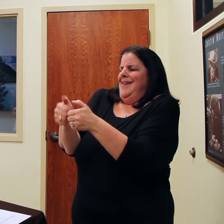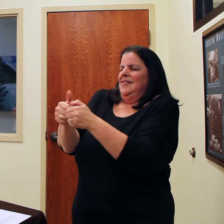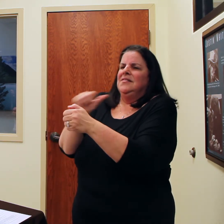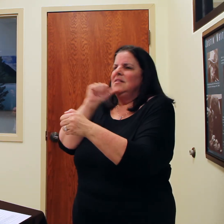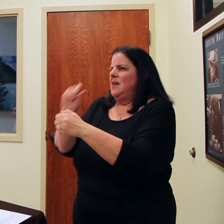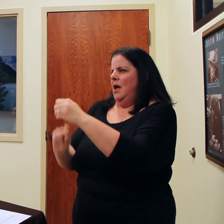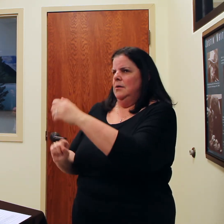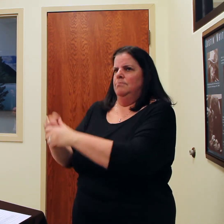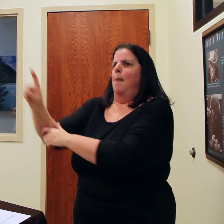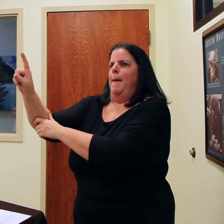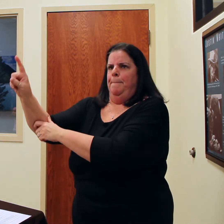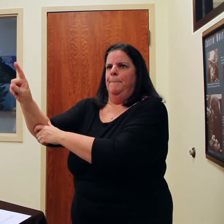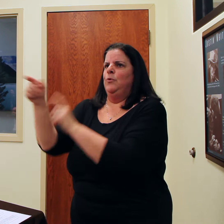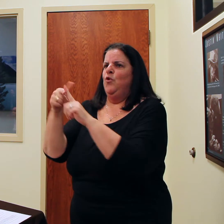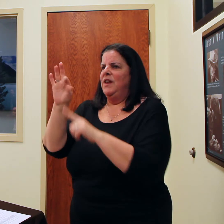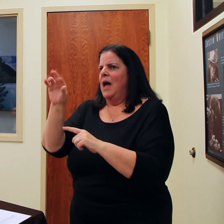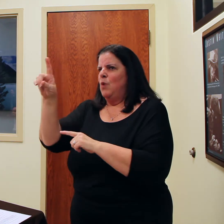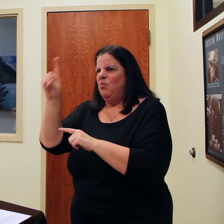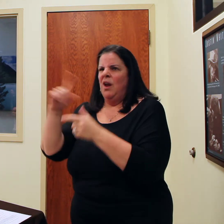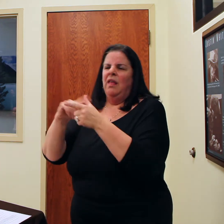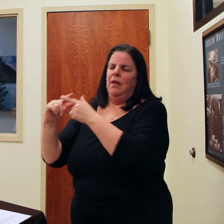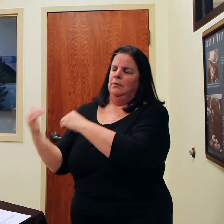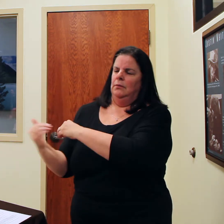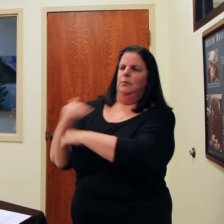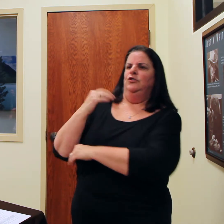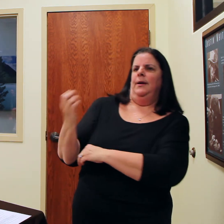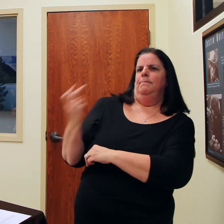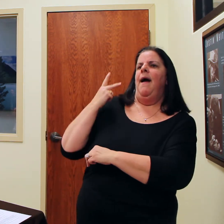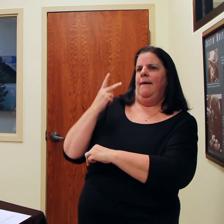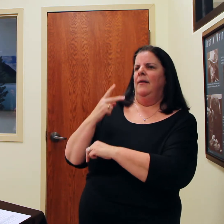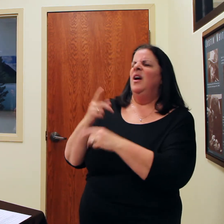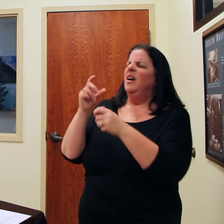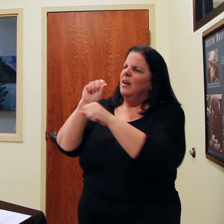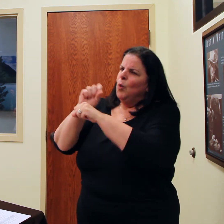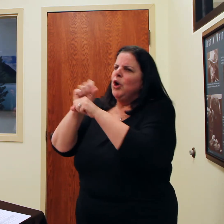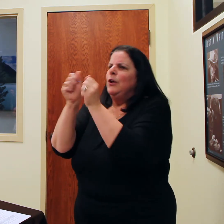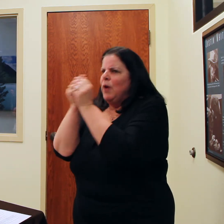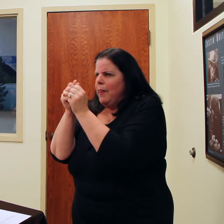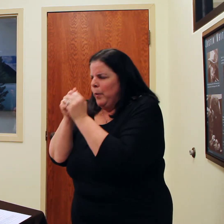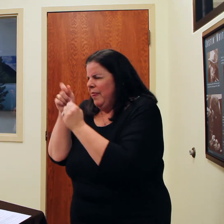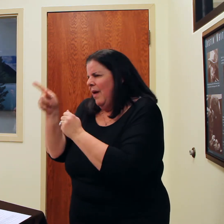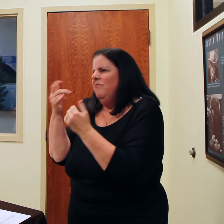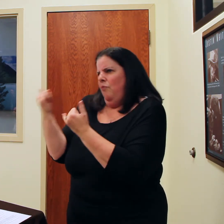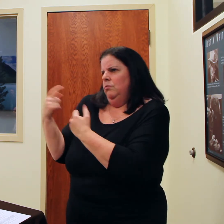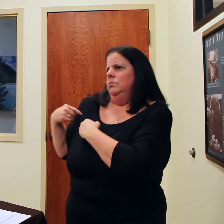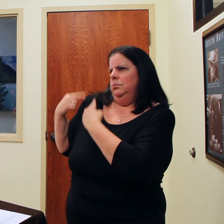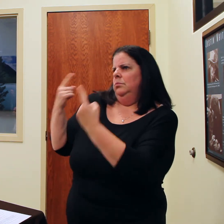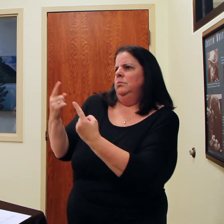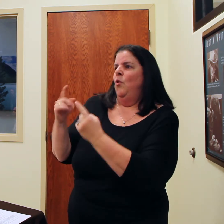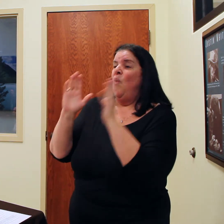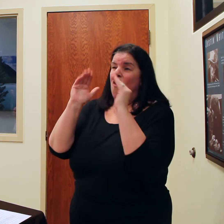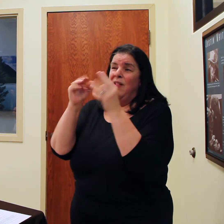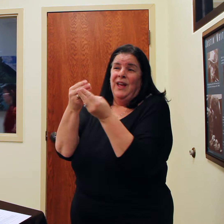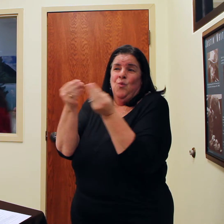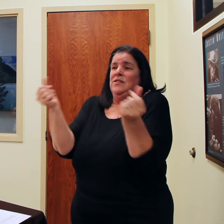and they'll get a bounce back message. We've been working with them for a little bit of time now, so hopefully we'll have a resolution to that soon,